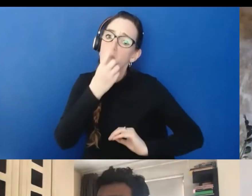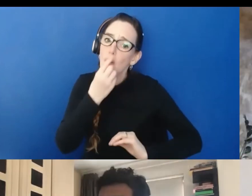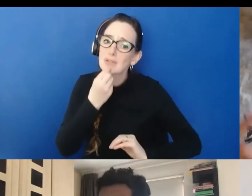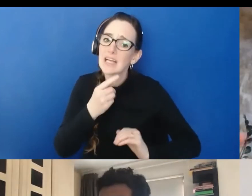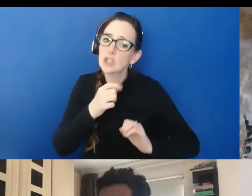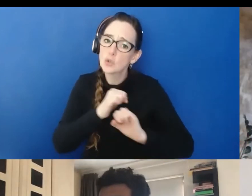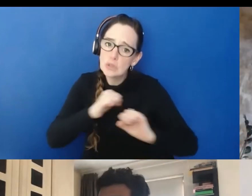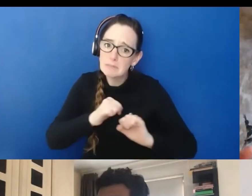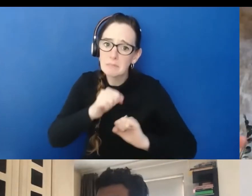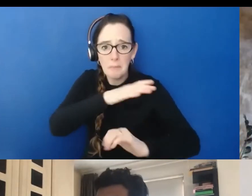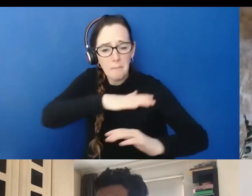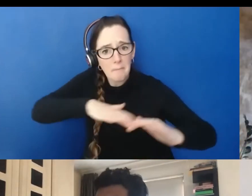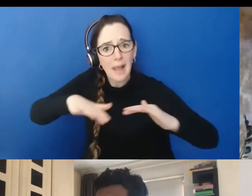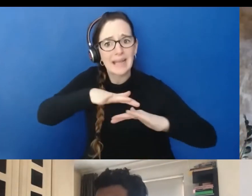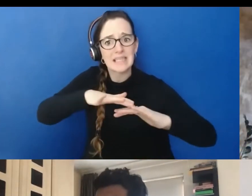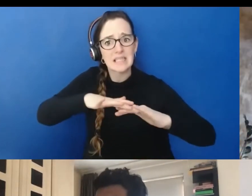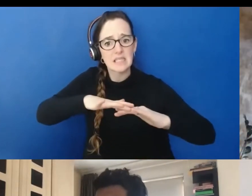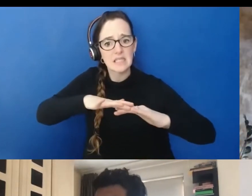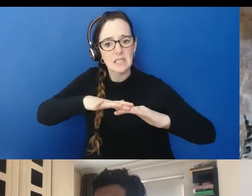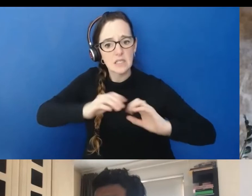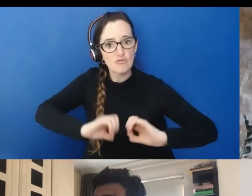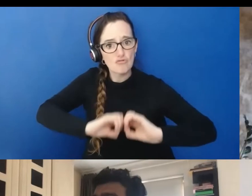on producing works that reflect their own communities.